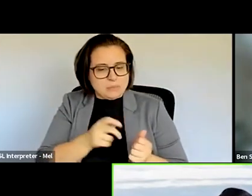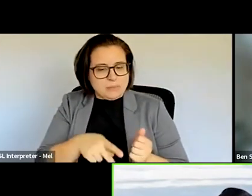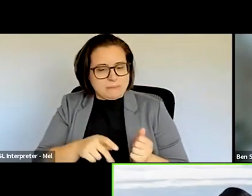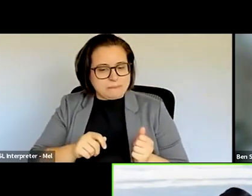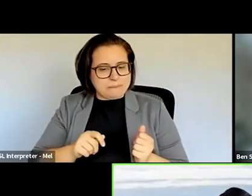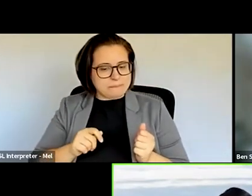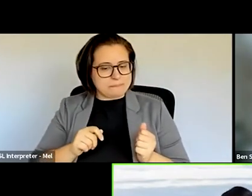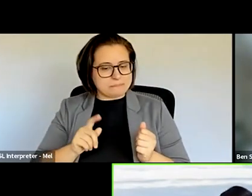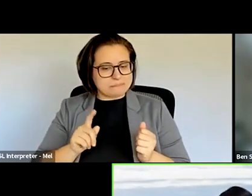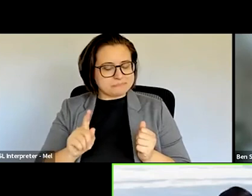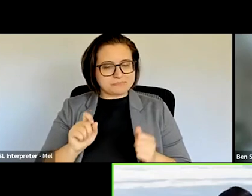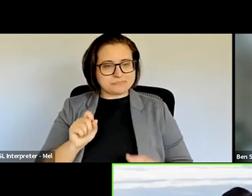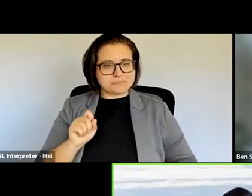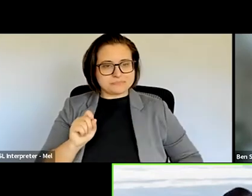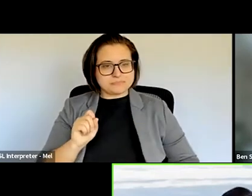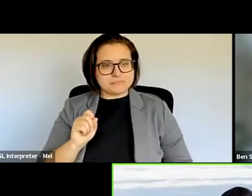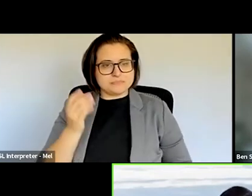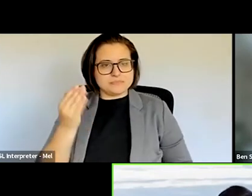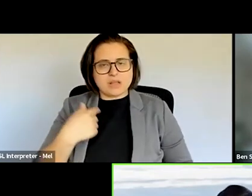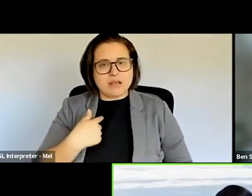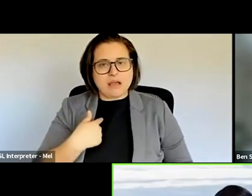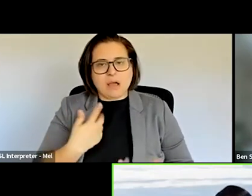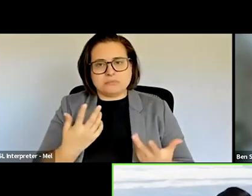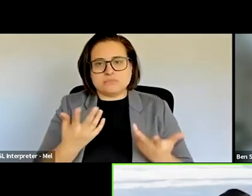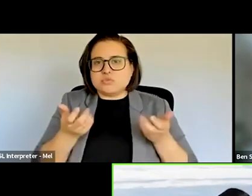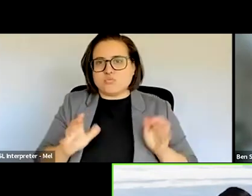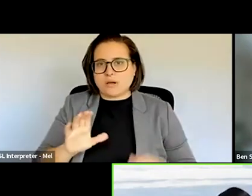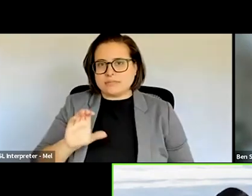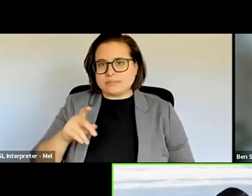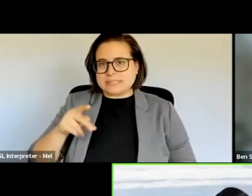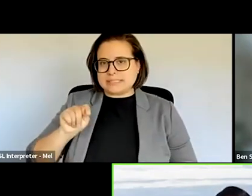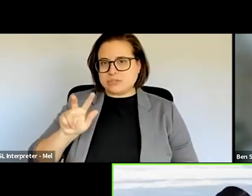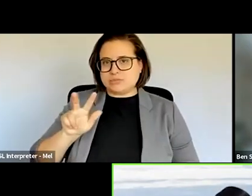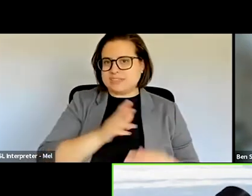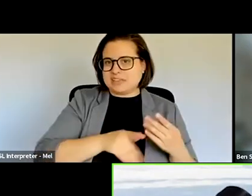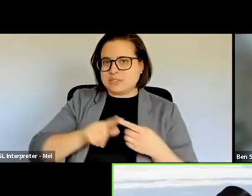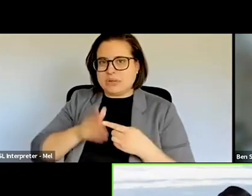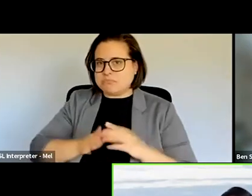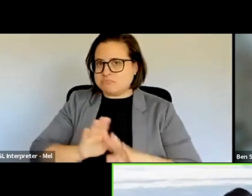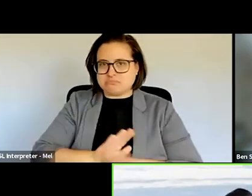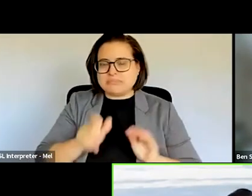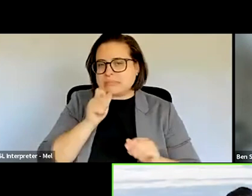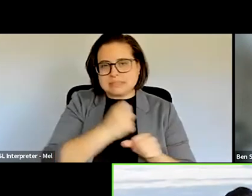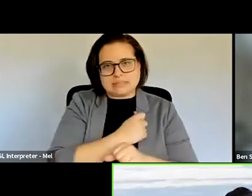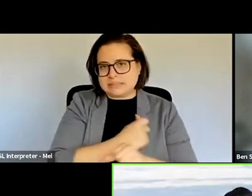So I don't want to use GPT-3 as an end-to-end system. You're not dealing with a statistical system. You have to have oversight,